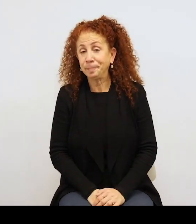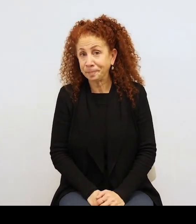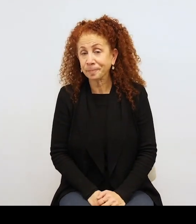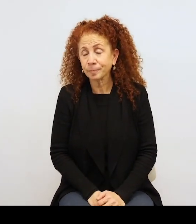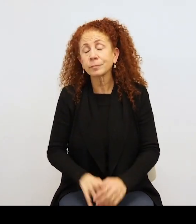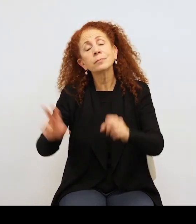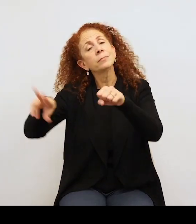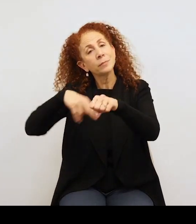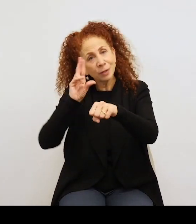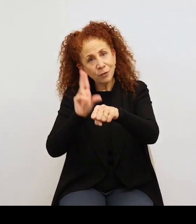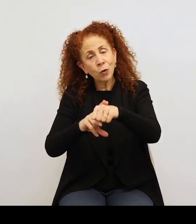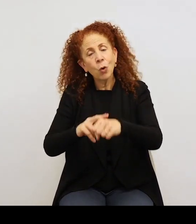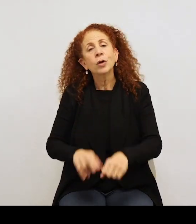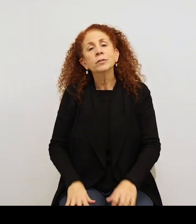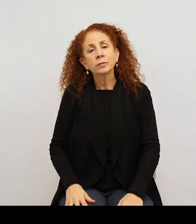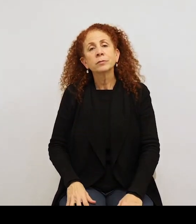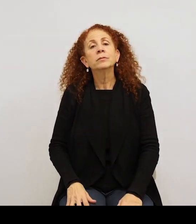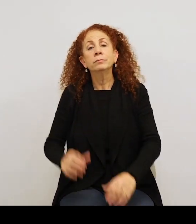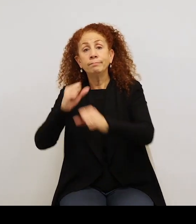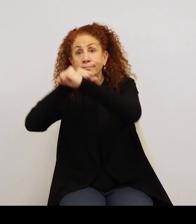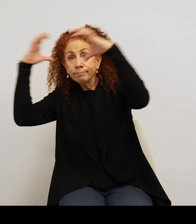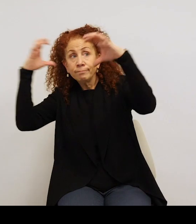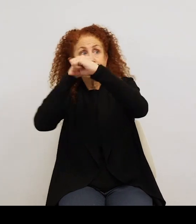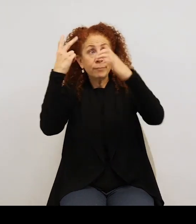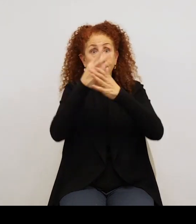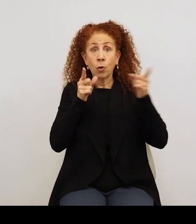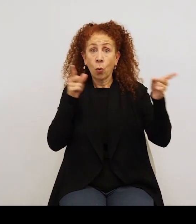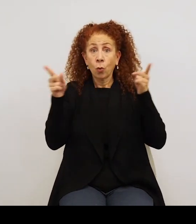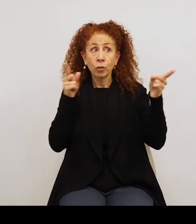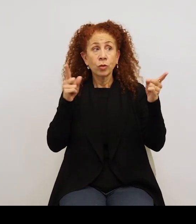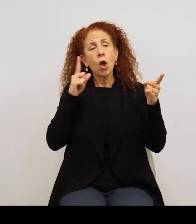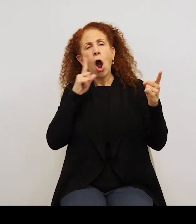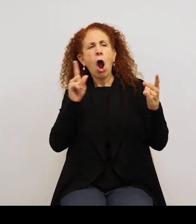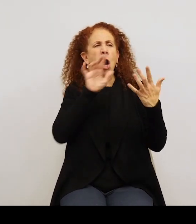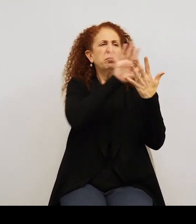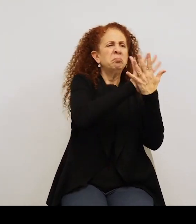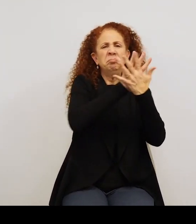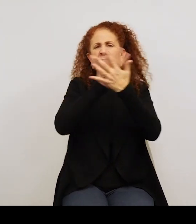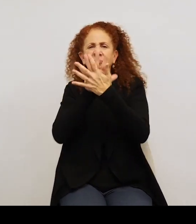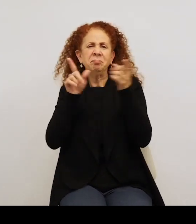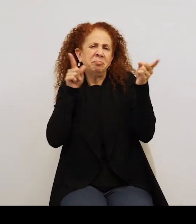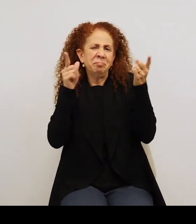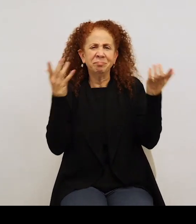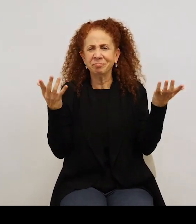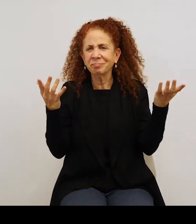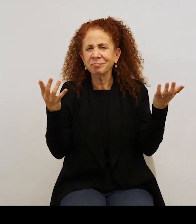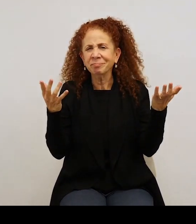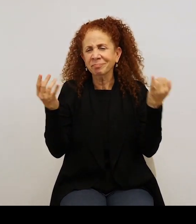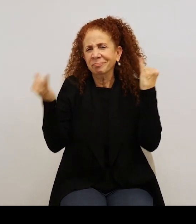Of course, both of these scenarios are quite sketchy in every sense of the word,